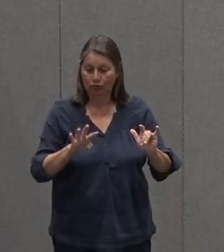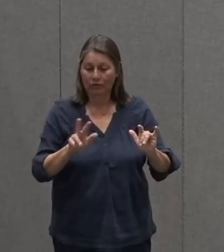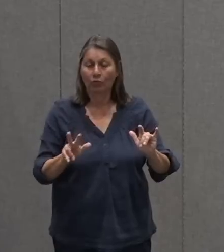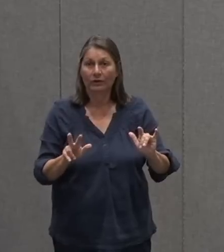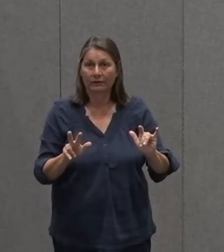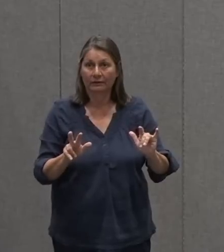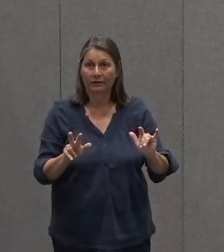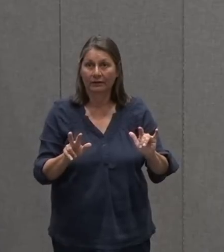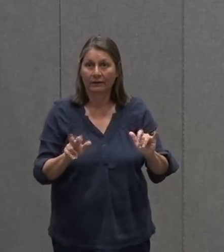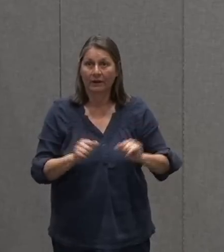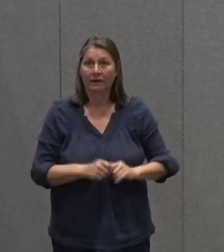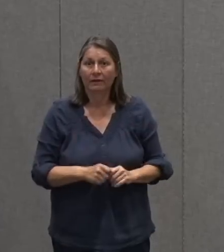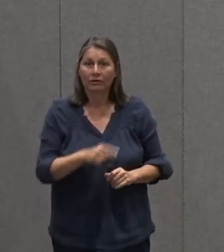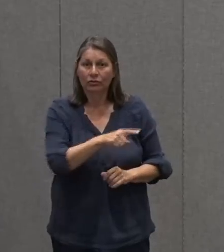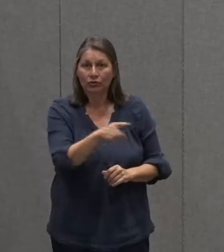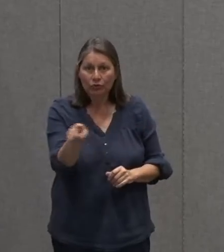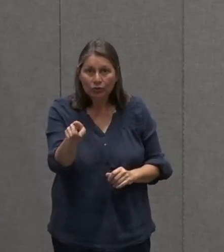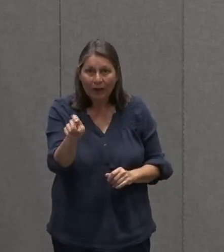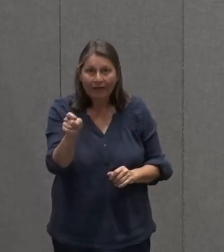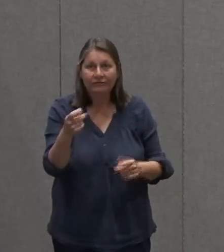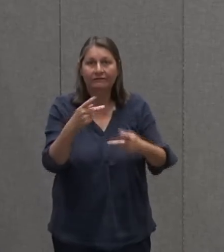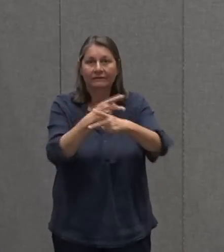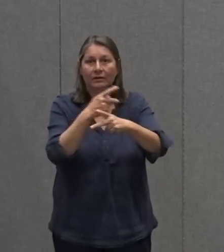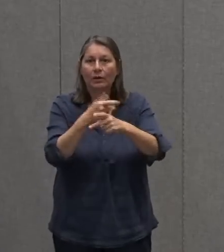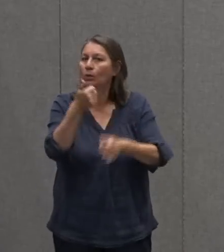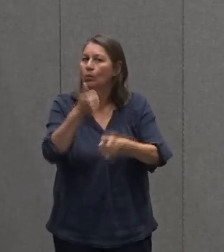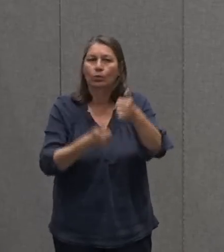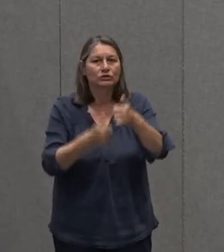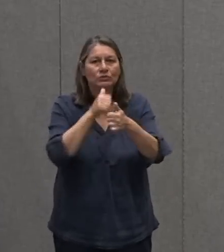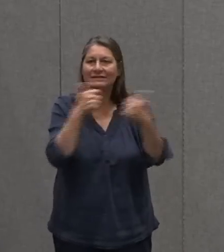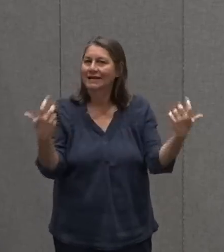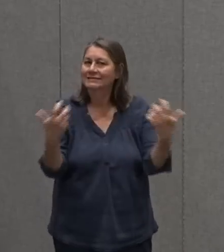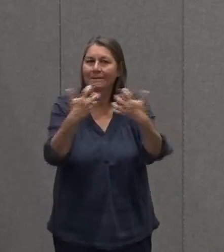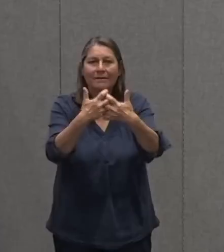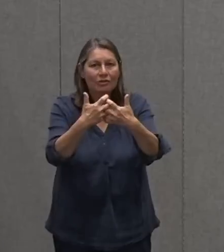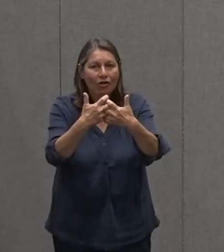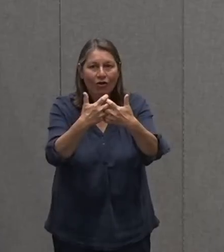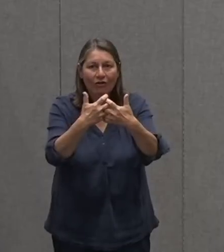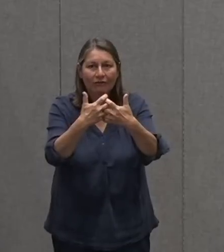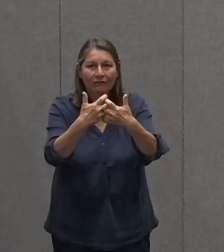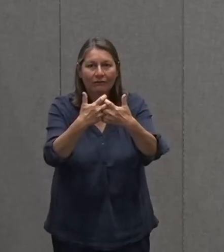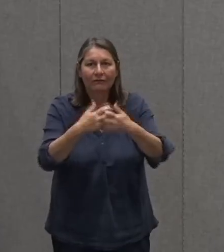And you have to decide which one doesn't belong and why it doesn't belong.